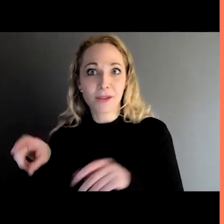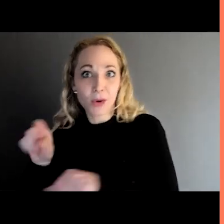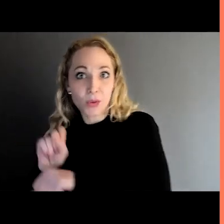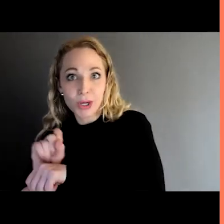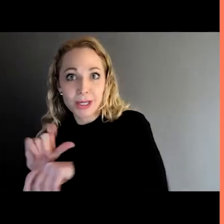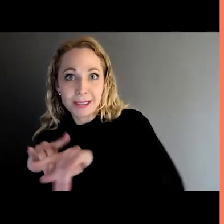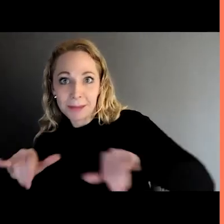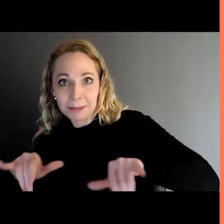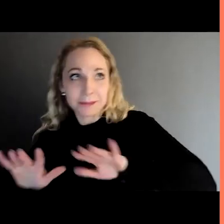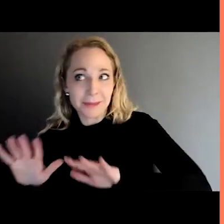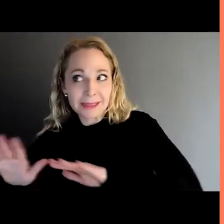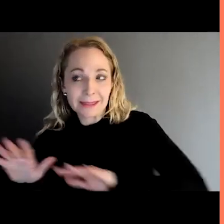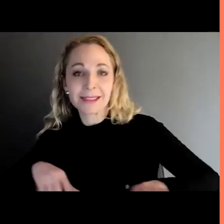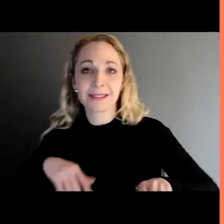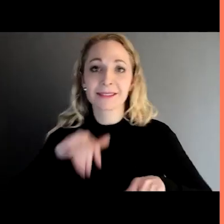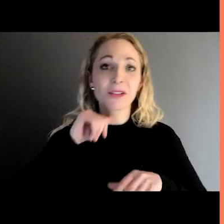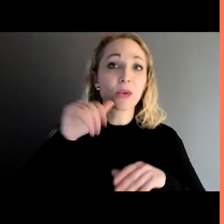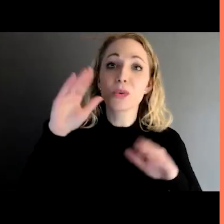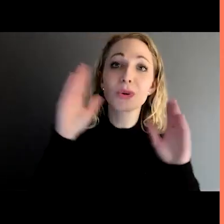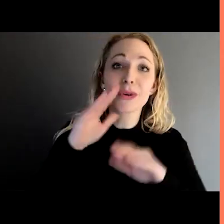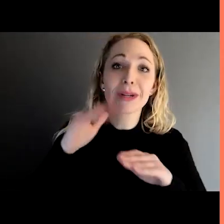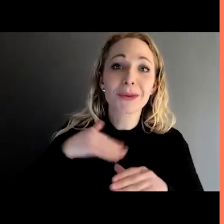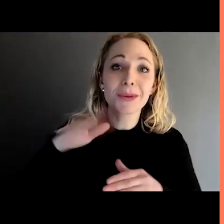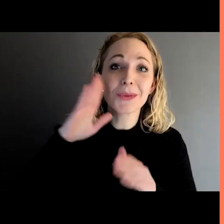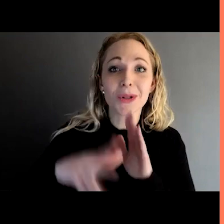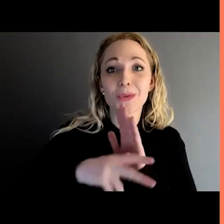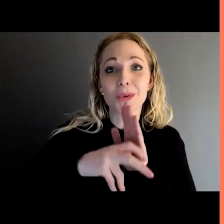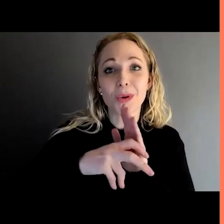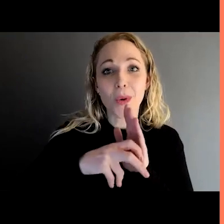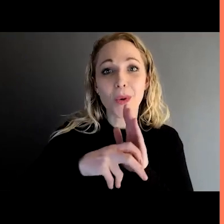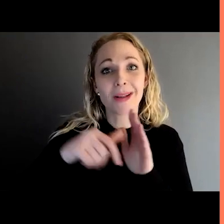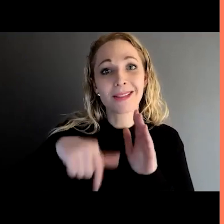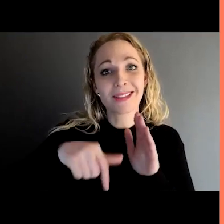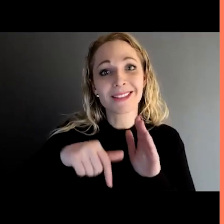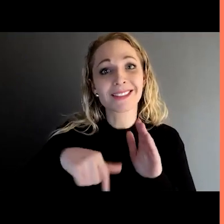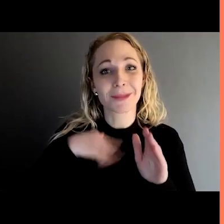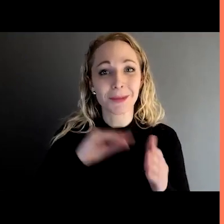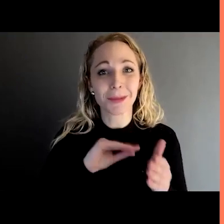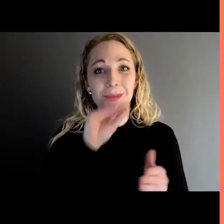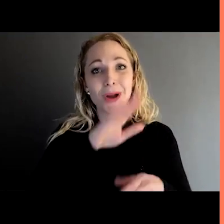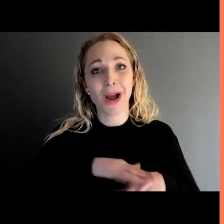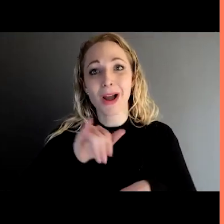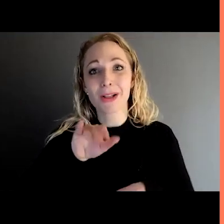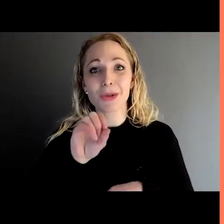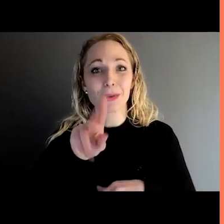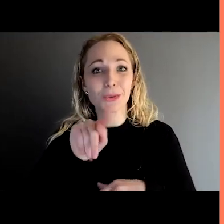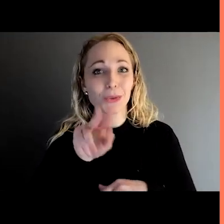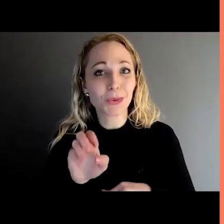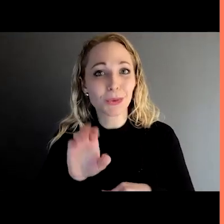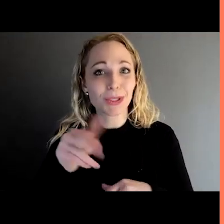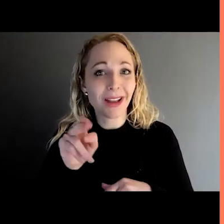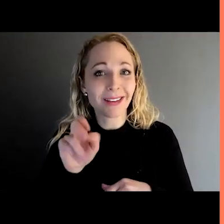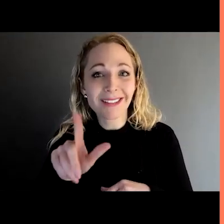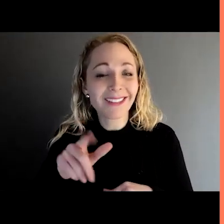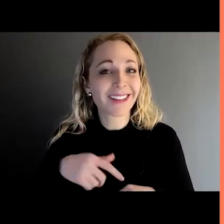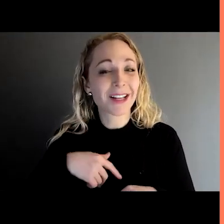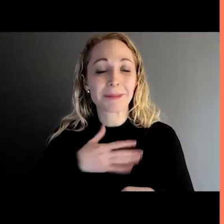RECORDING THIS AND WE WILL BE PUTTING IT ON OUR YouTUBE CHANNEL PLEASE I'M SURE THAT YOU SUBSCRIBED YOU WILL SEE IT THERE IN A BIT.